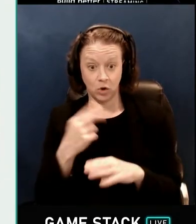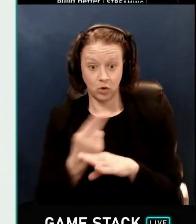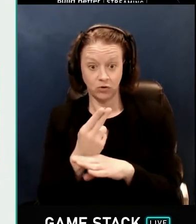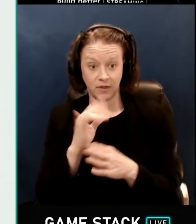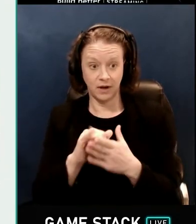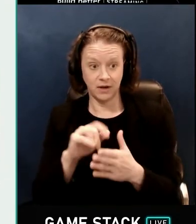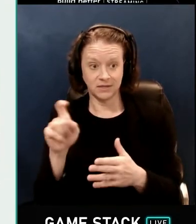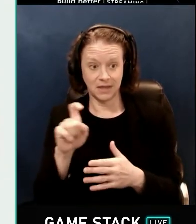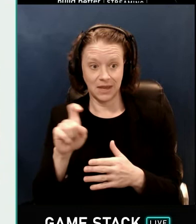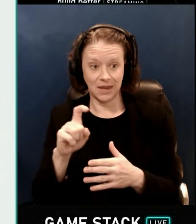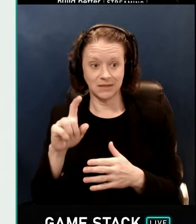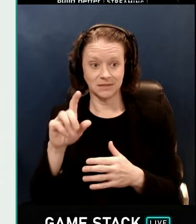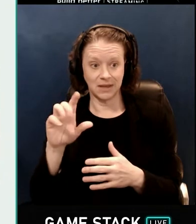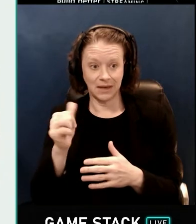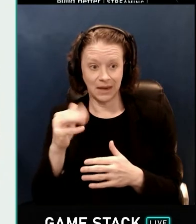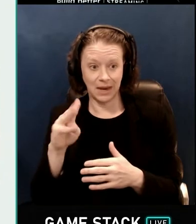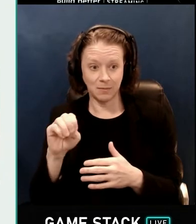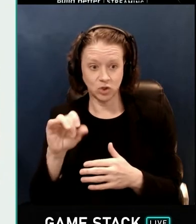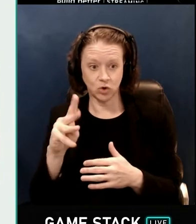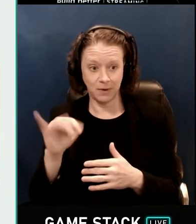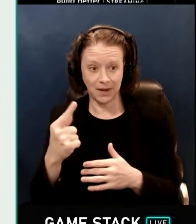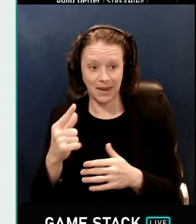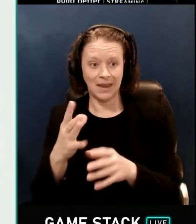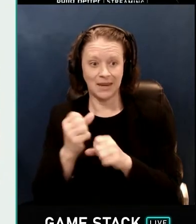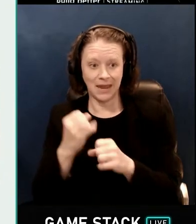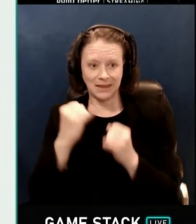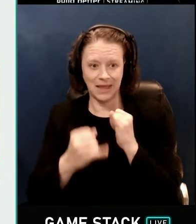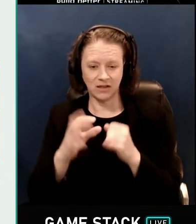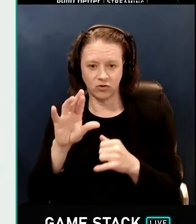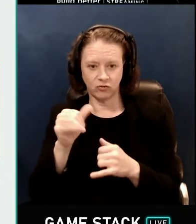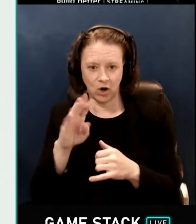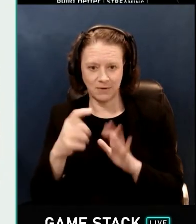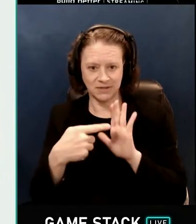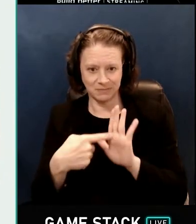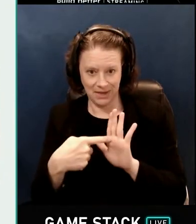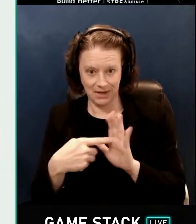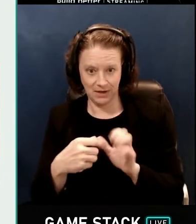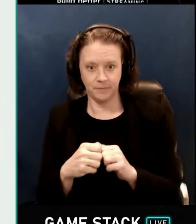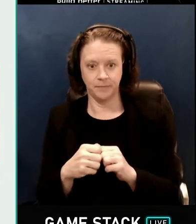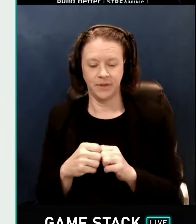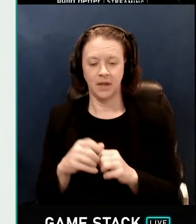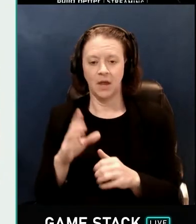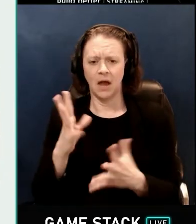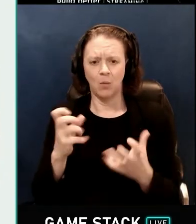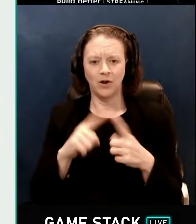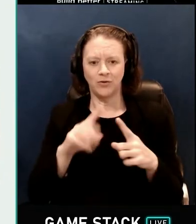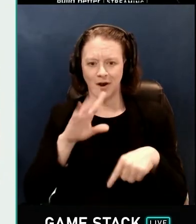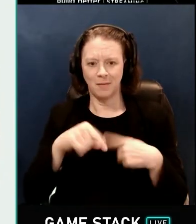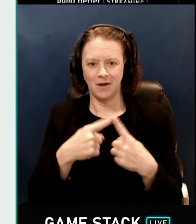and for an example, we're going to talk about one of my favorite game development terms,